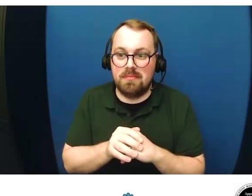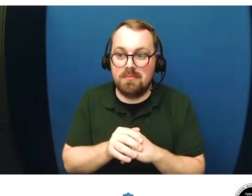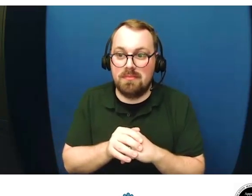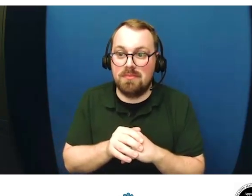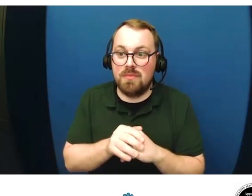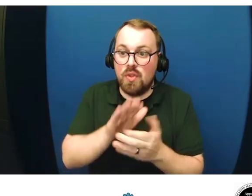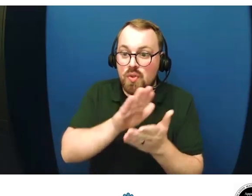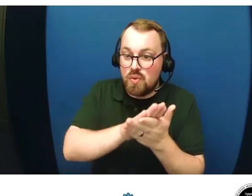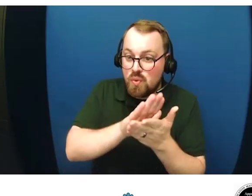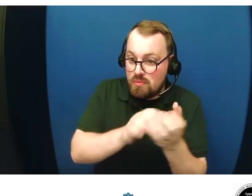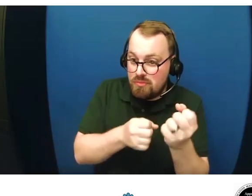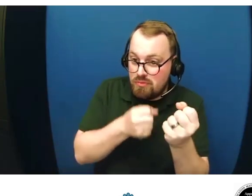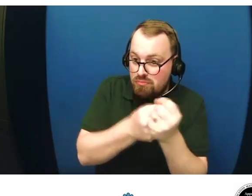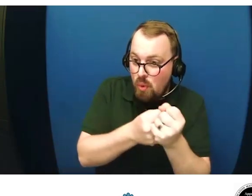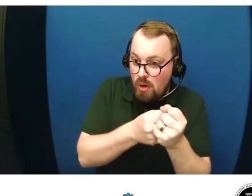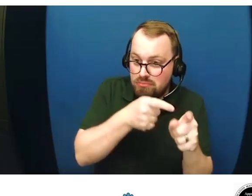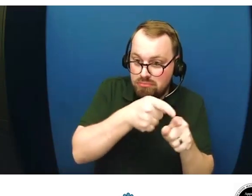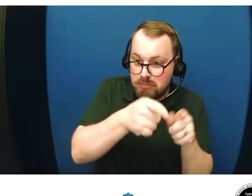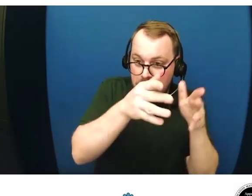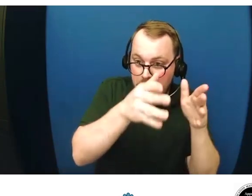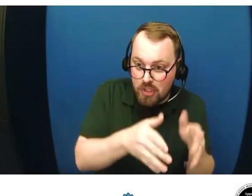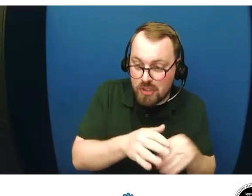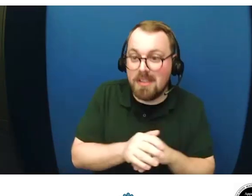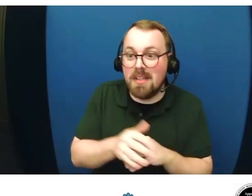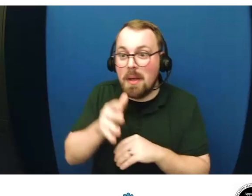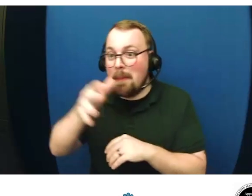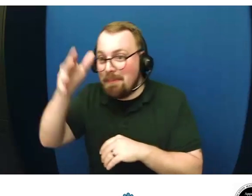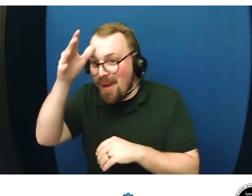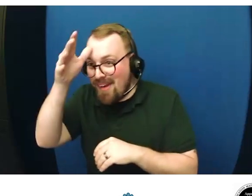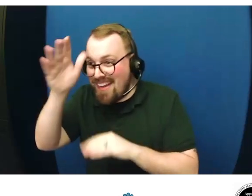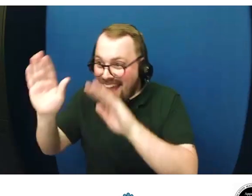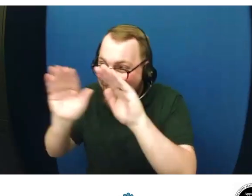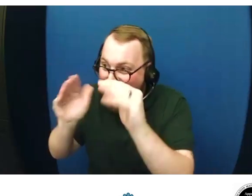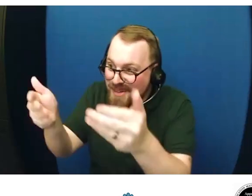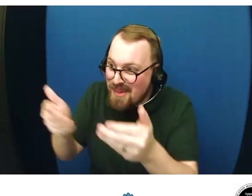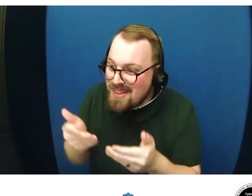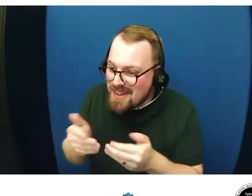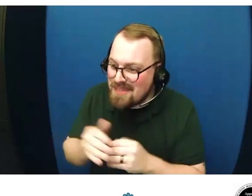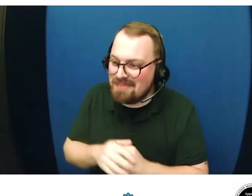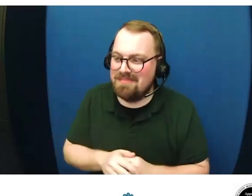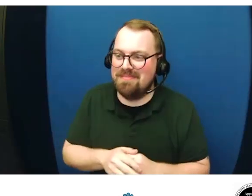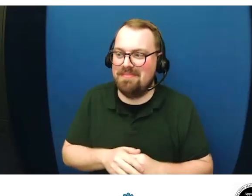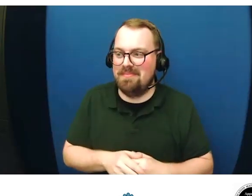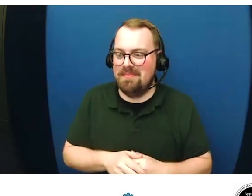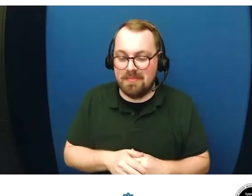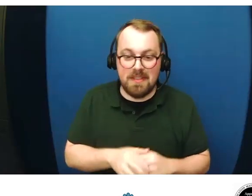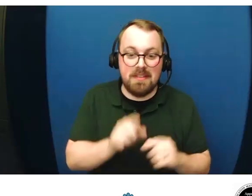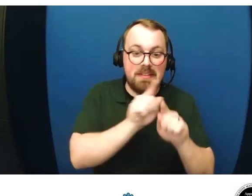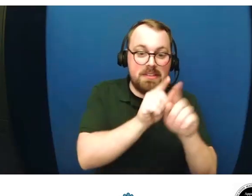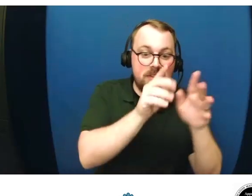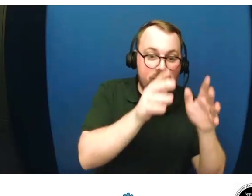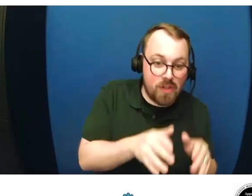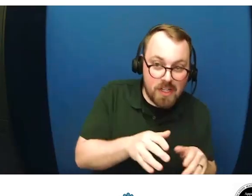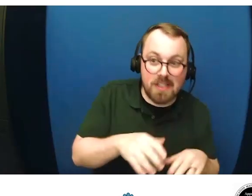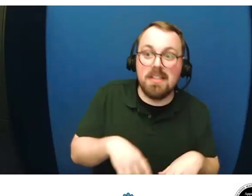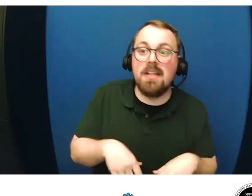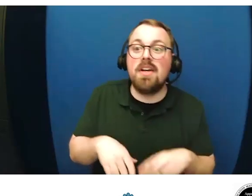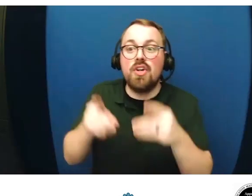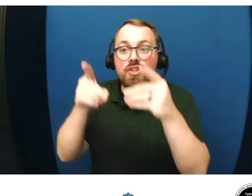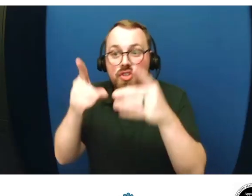School Support Specialist. Parent. Yay, welcome. Intervener...Director of Outreach.